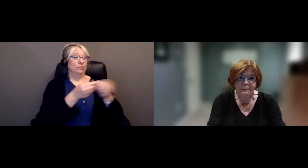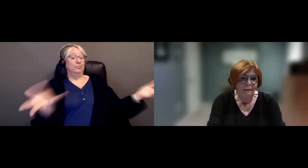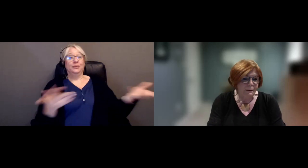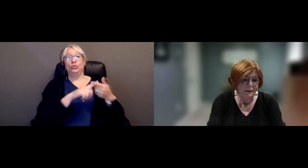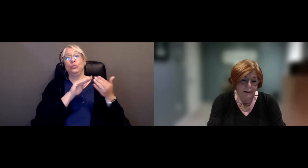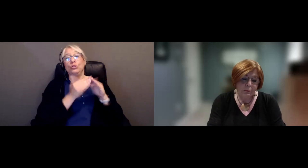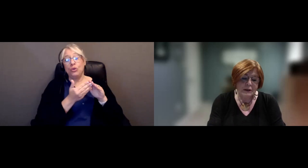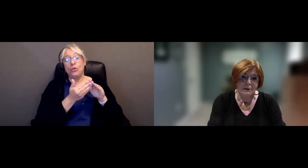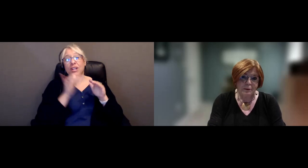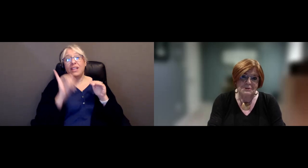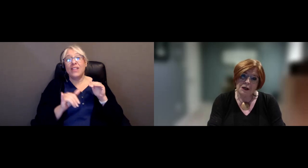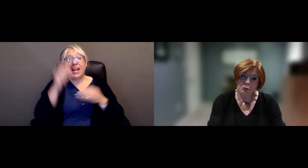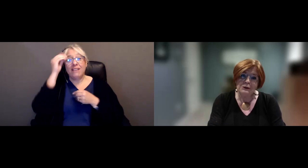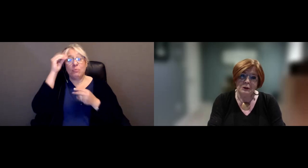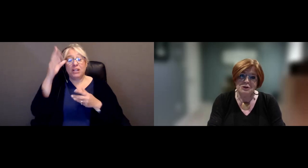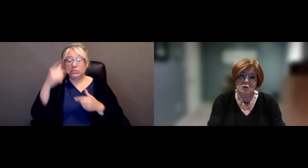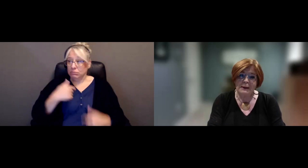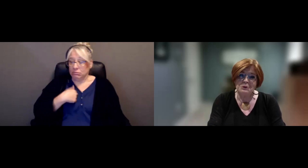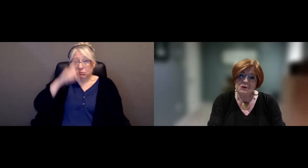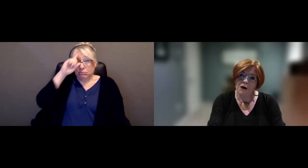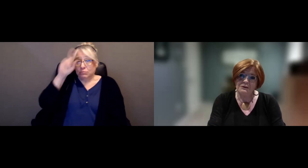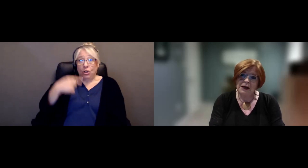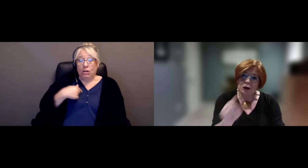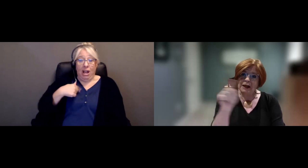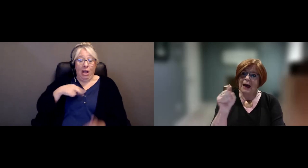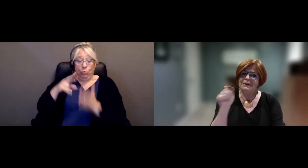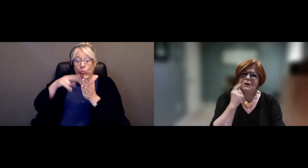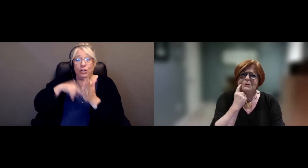I’m a pretty smart person. I read research papers, and often I look at a gap and go,